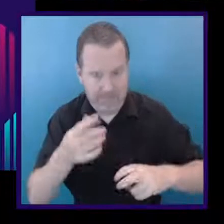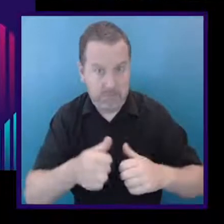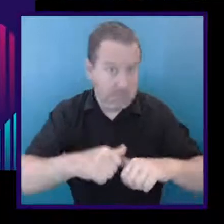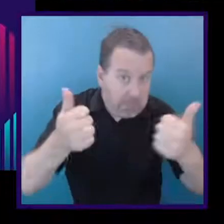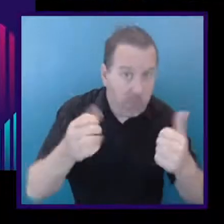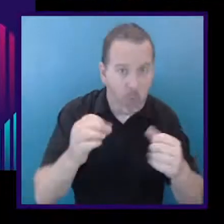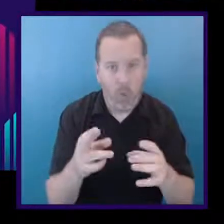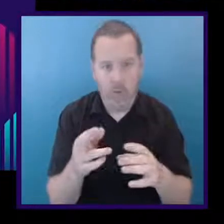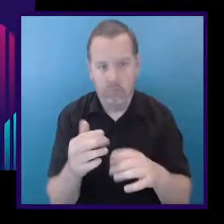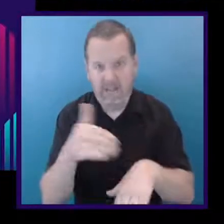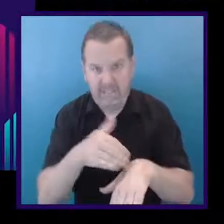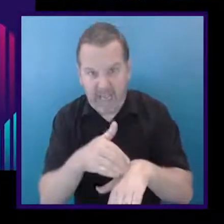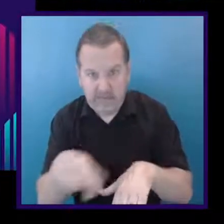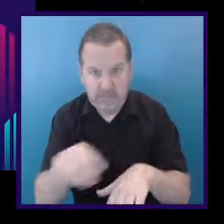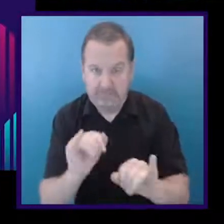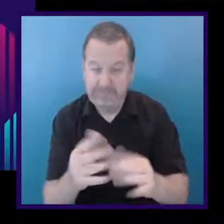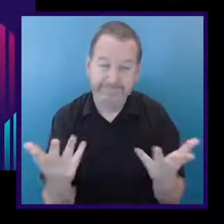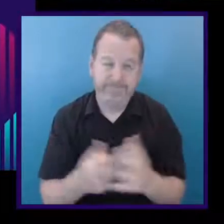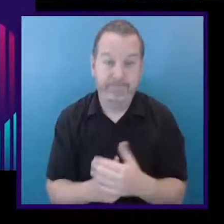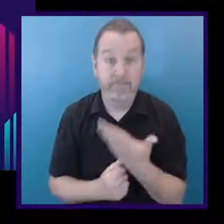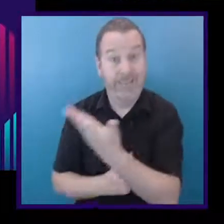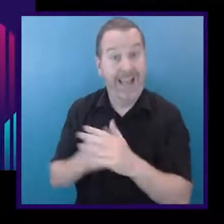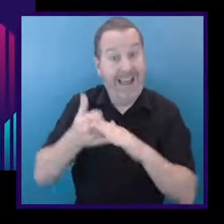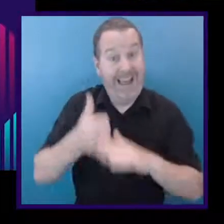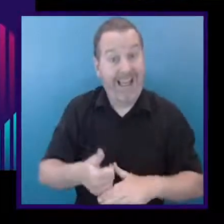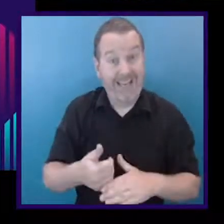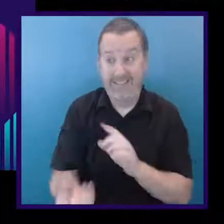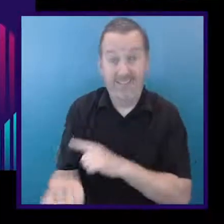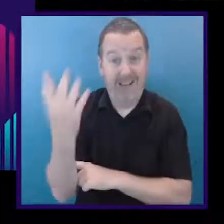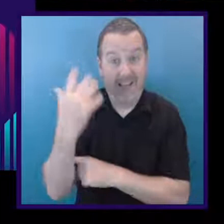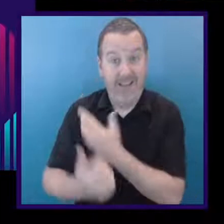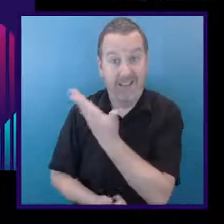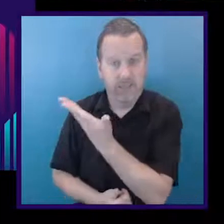So that brings me to my final slide which is to ask what do I think, as the lead researcher